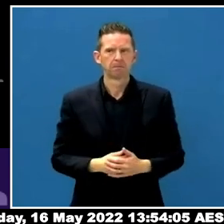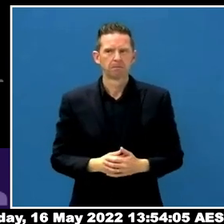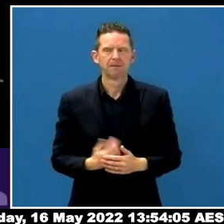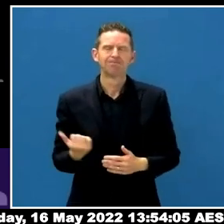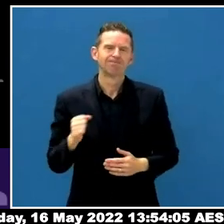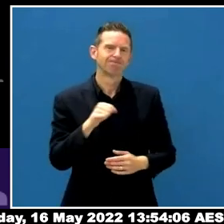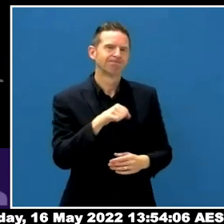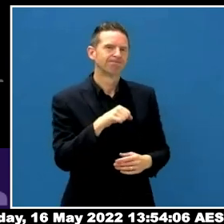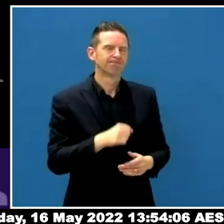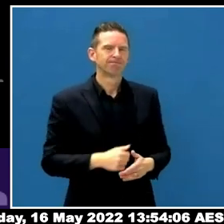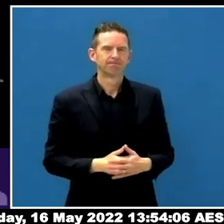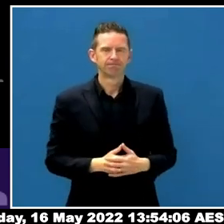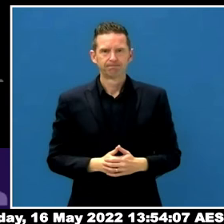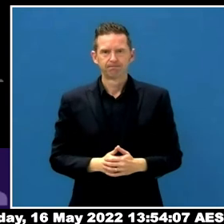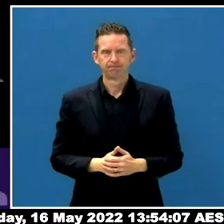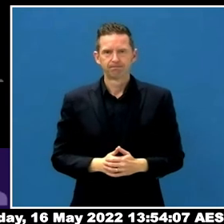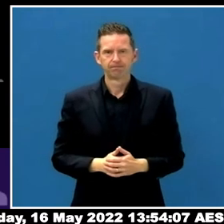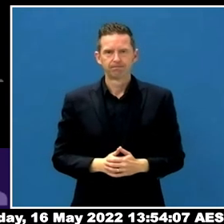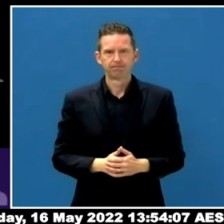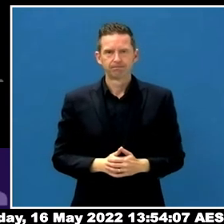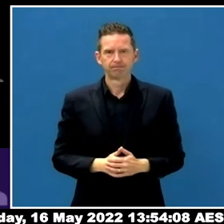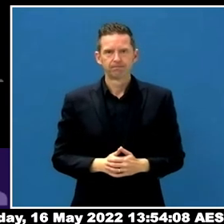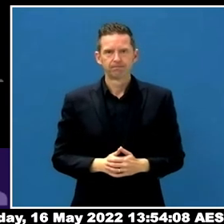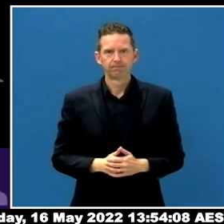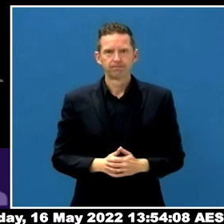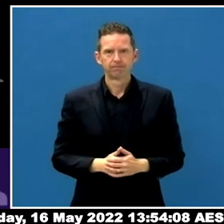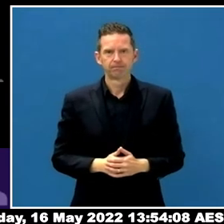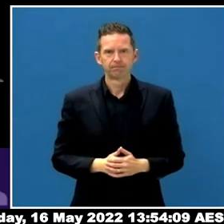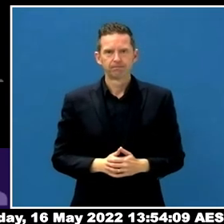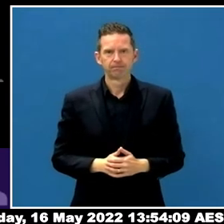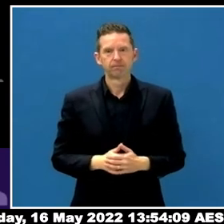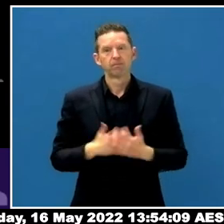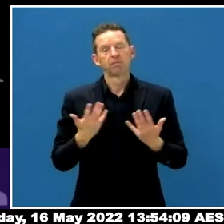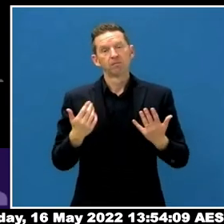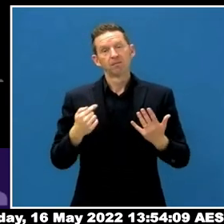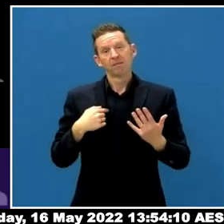And yes. So I went in with him for a couple of hours the first couple of times,